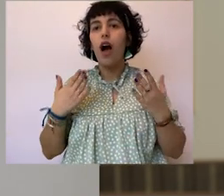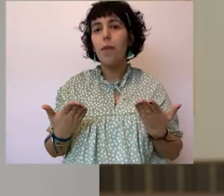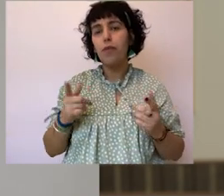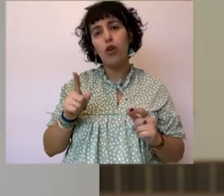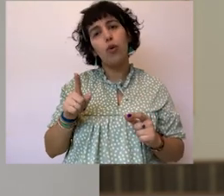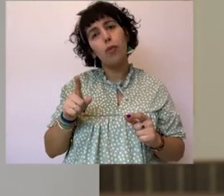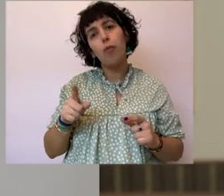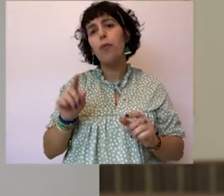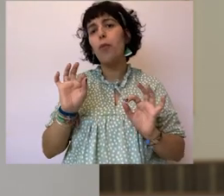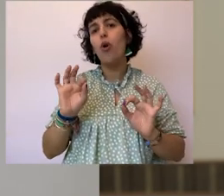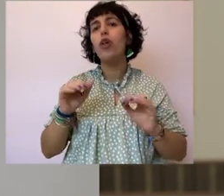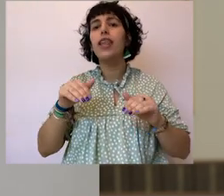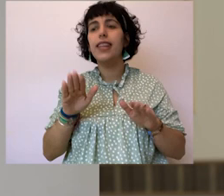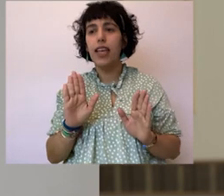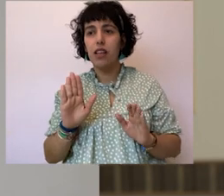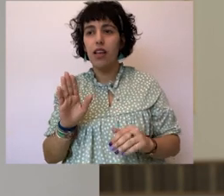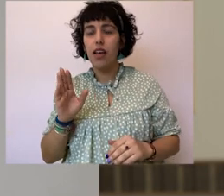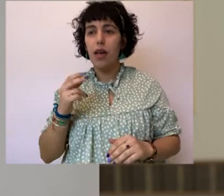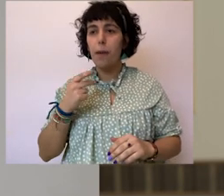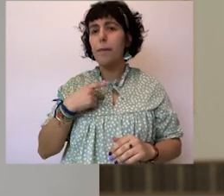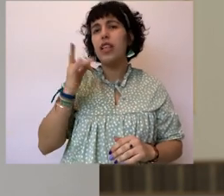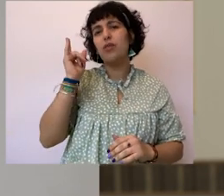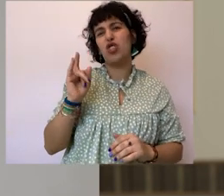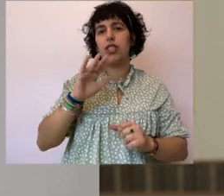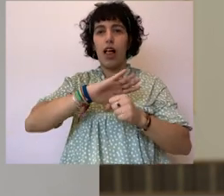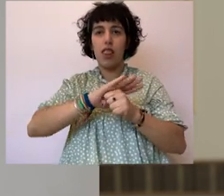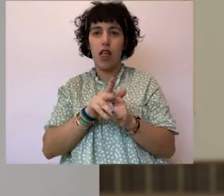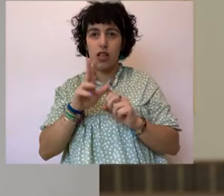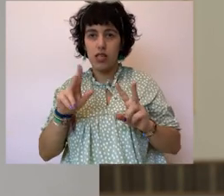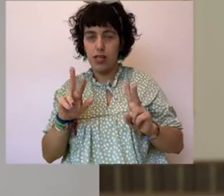At least not like that. Mine is more sexual harassment